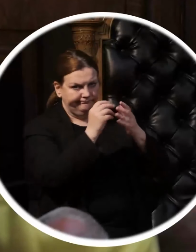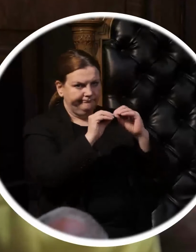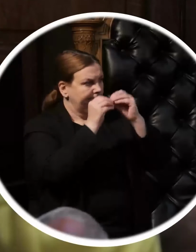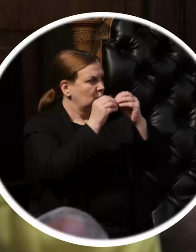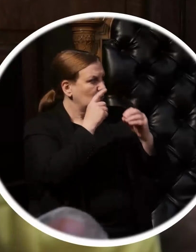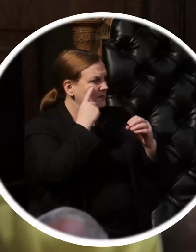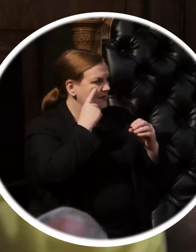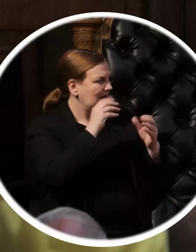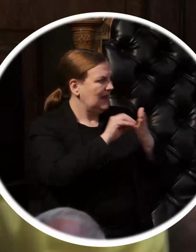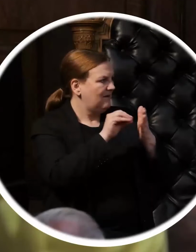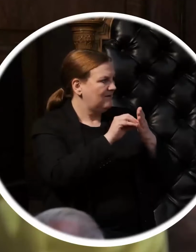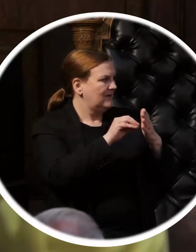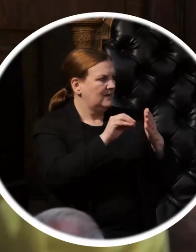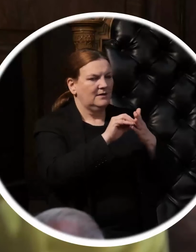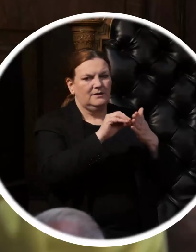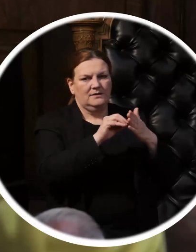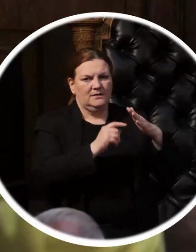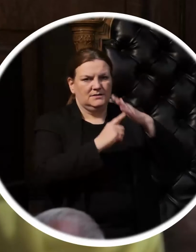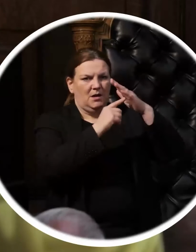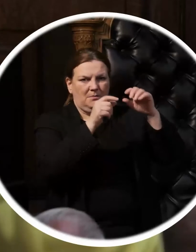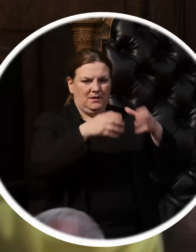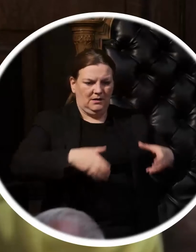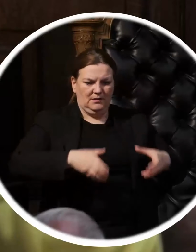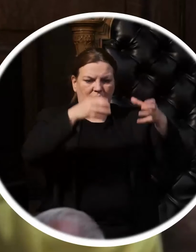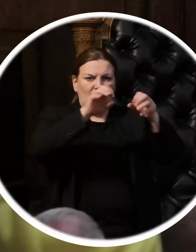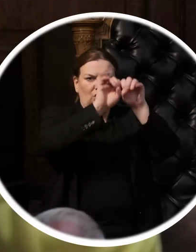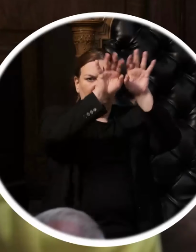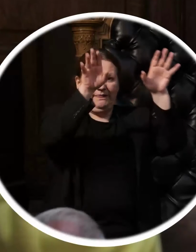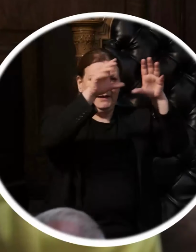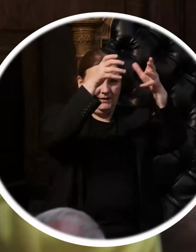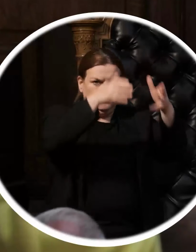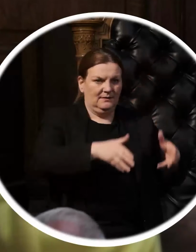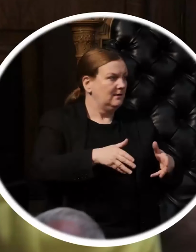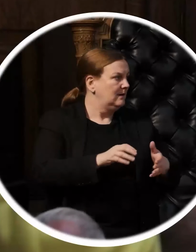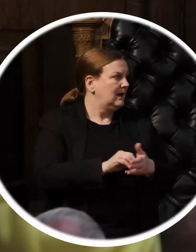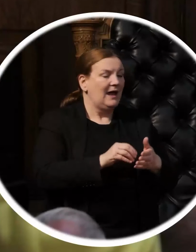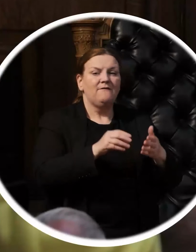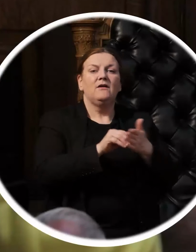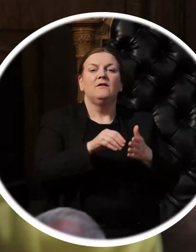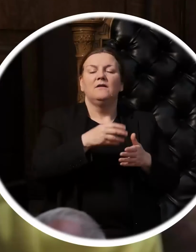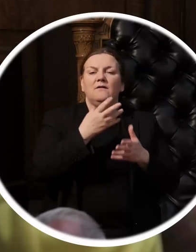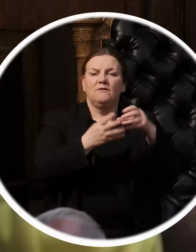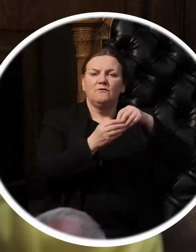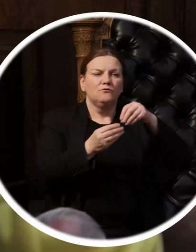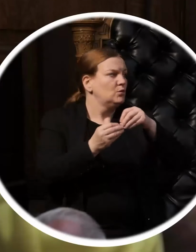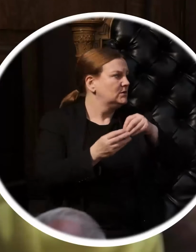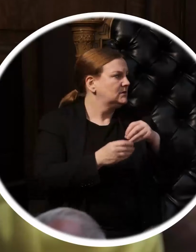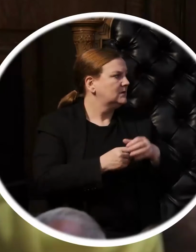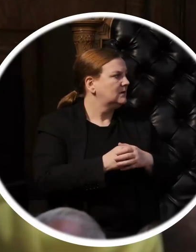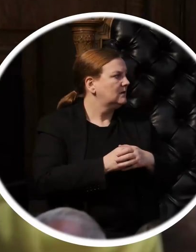up at the front we've got topped with Corinthian capitals, swags - Where is it? Like an up close of it?